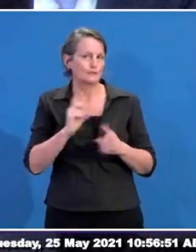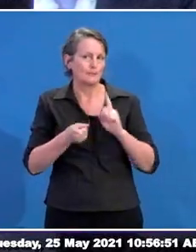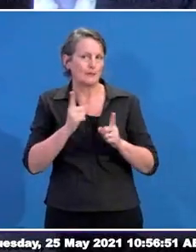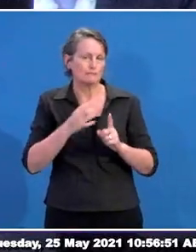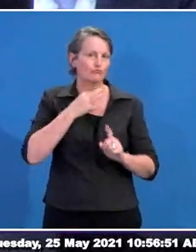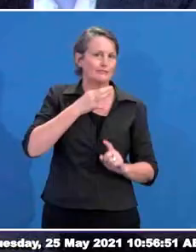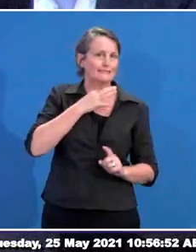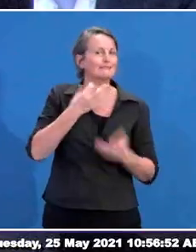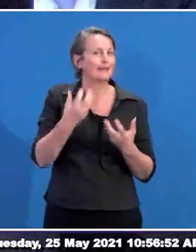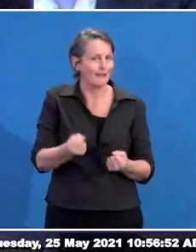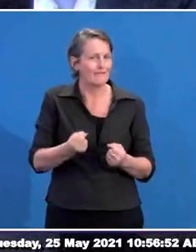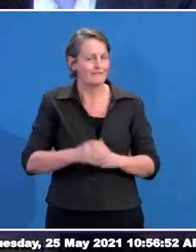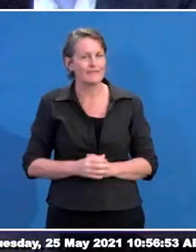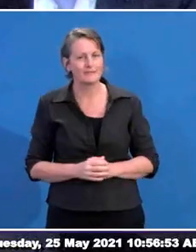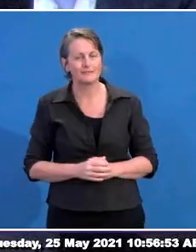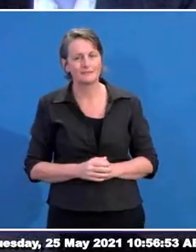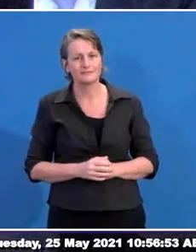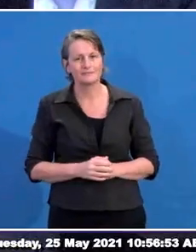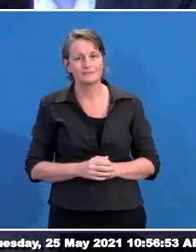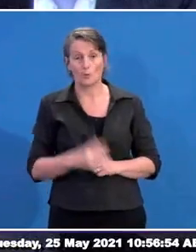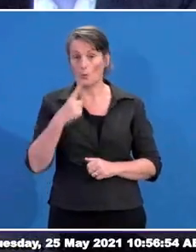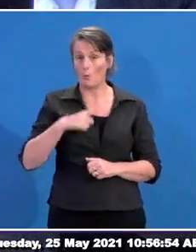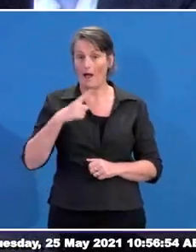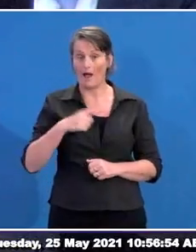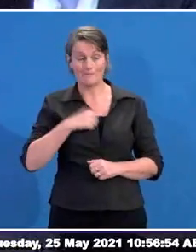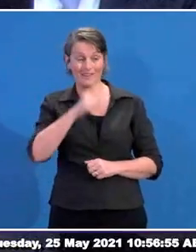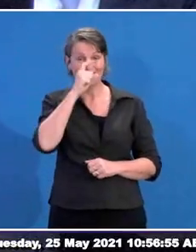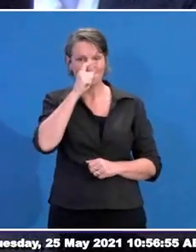like, she doesn't understand and she finds it difficult